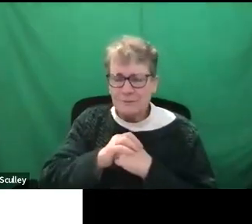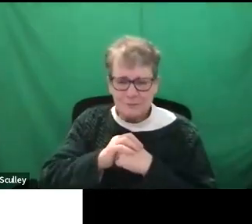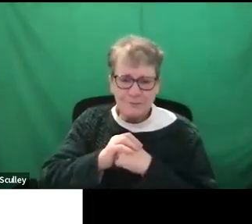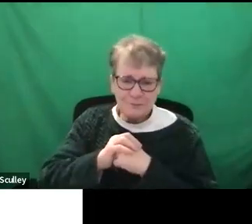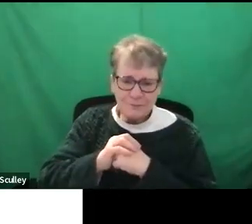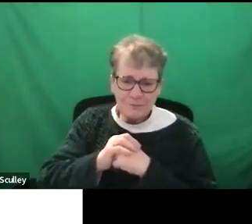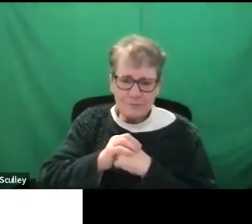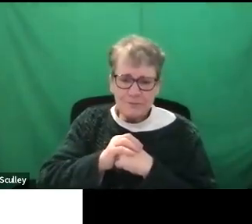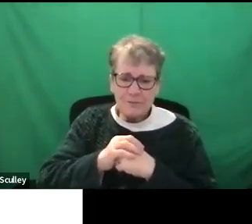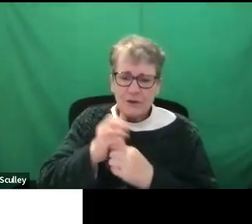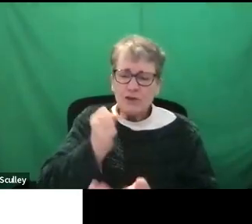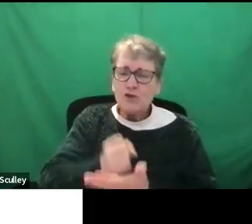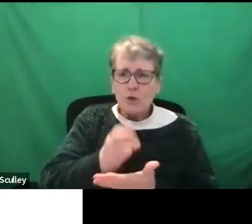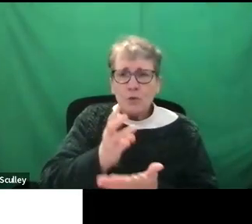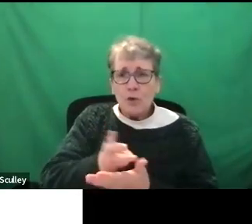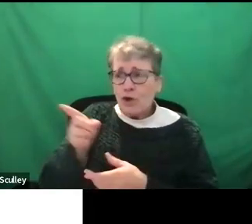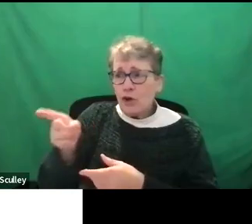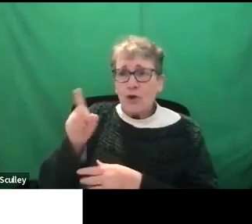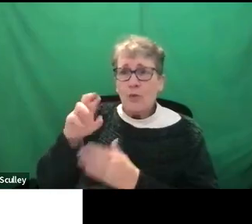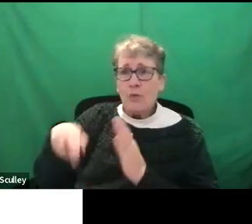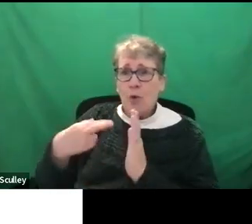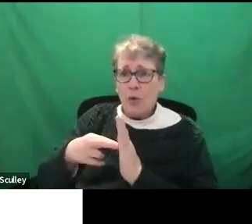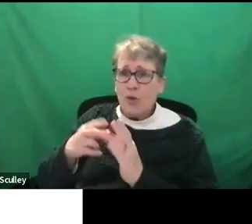is the foundation to developing language.